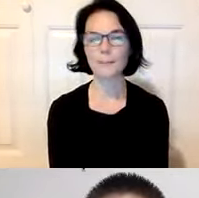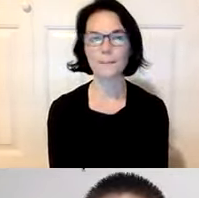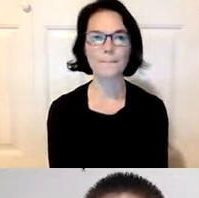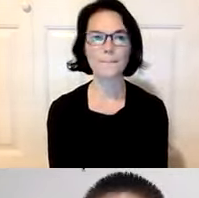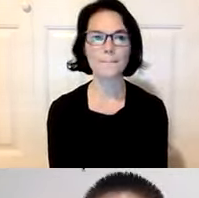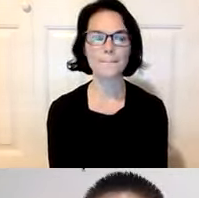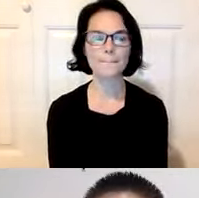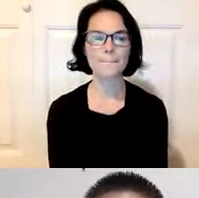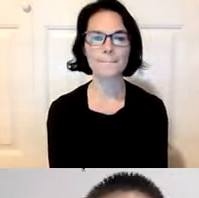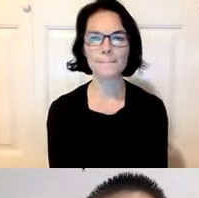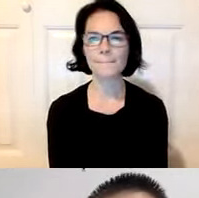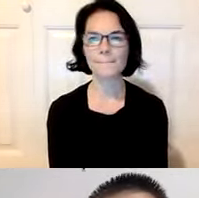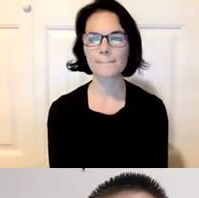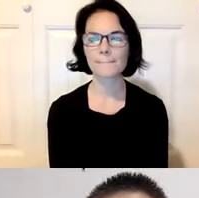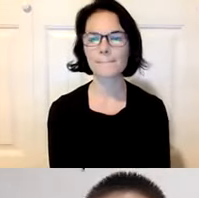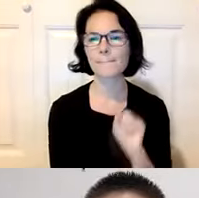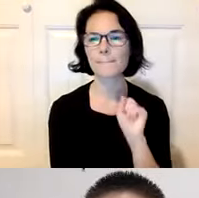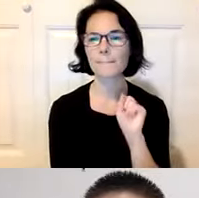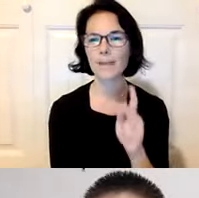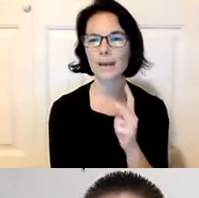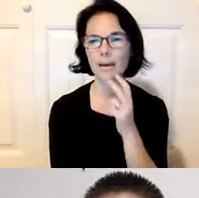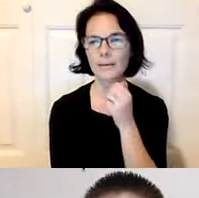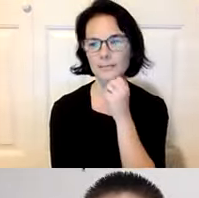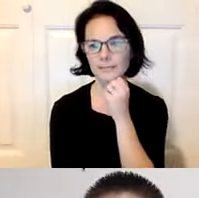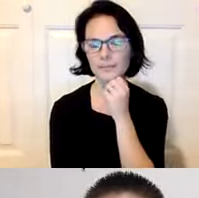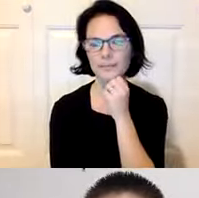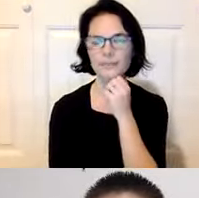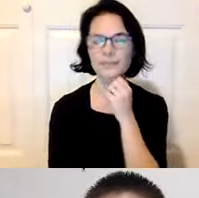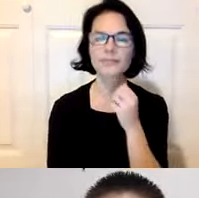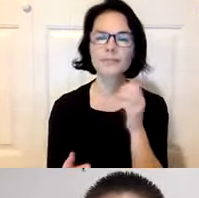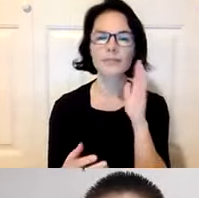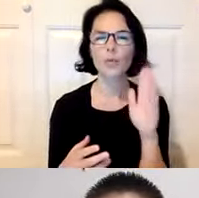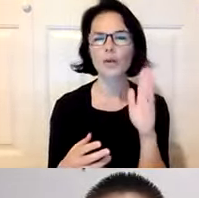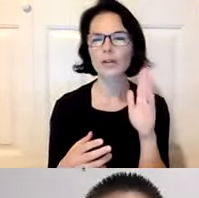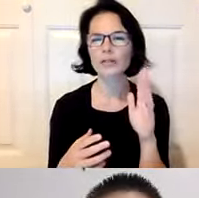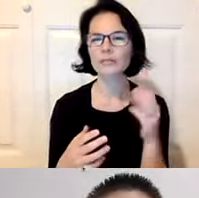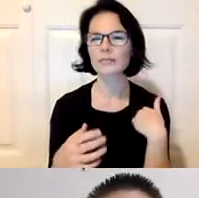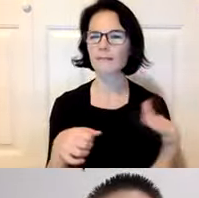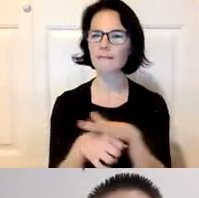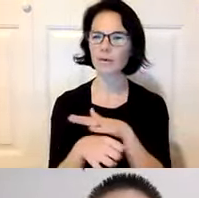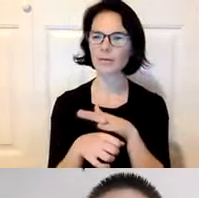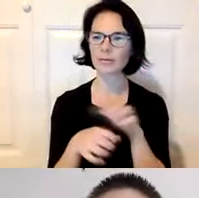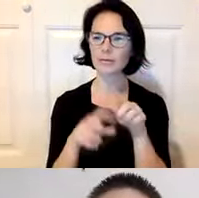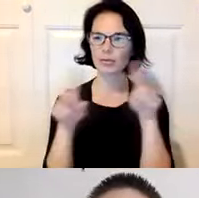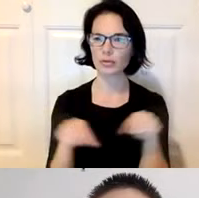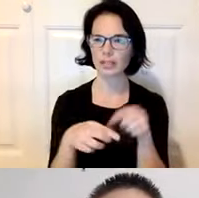Let's see, maybe I’ll do the full screen share...